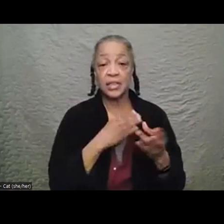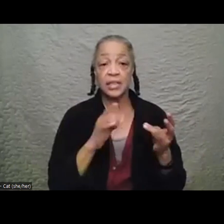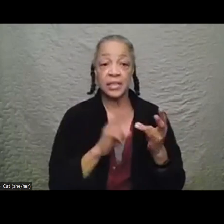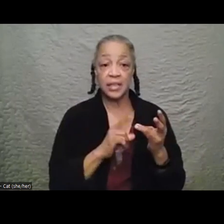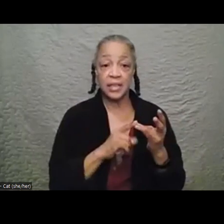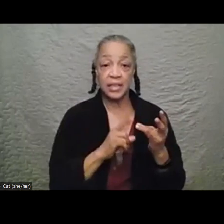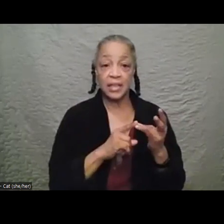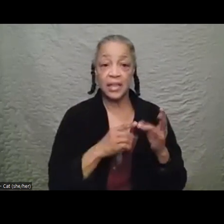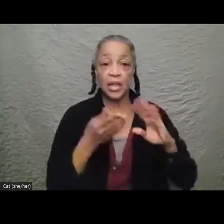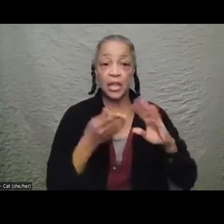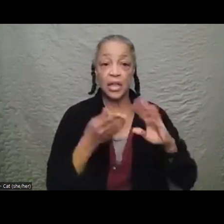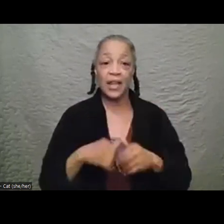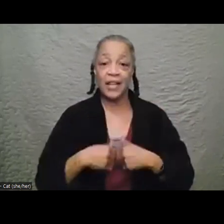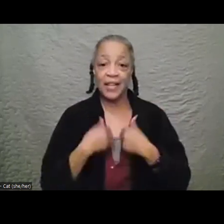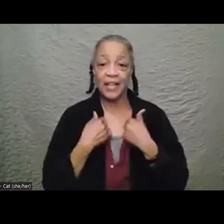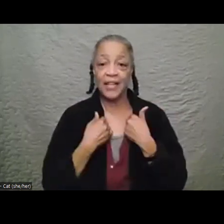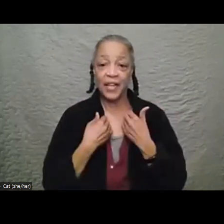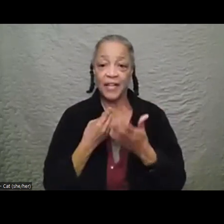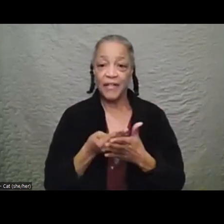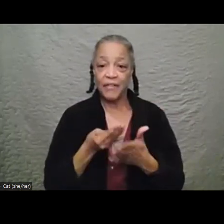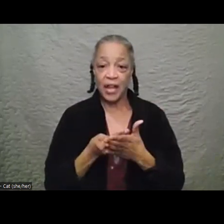and community living fund , just to name a few.